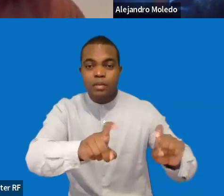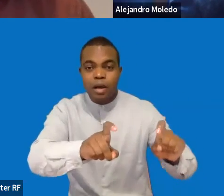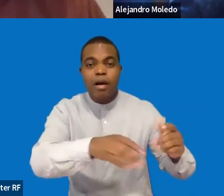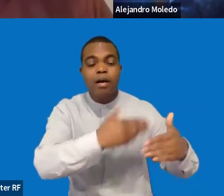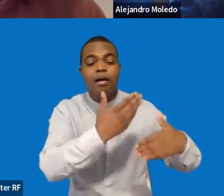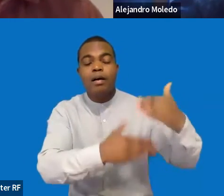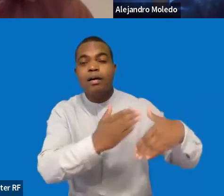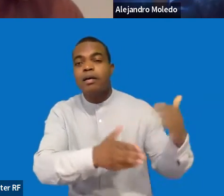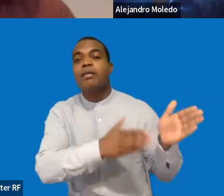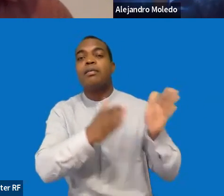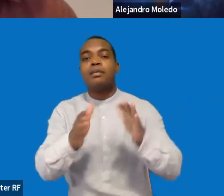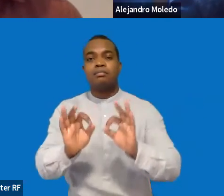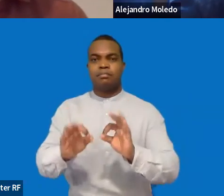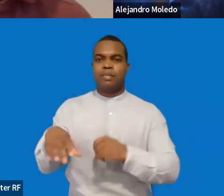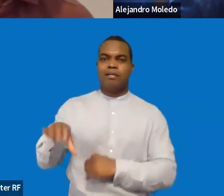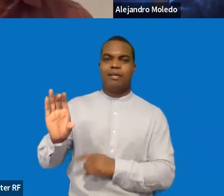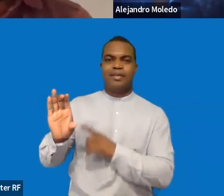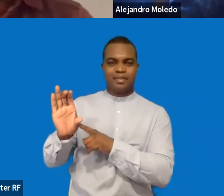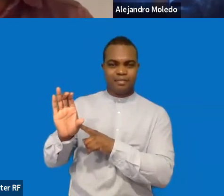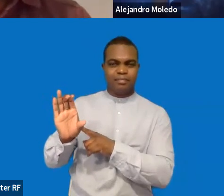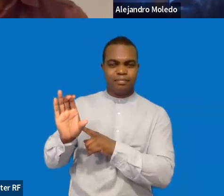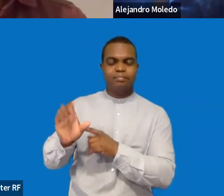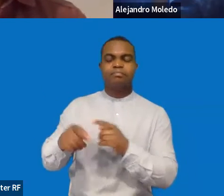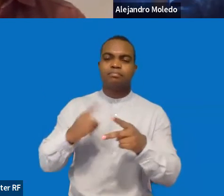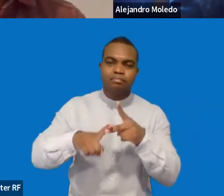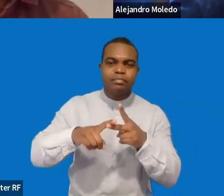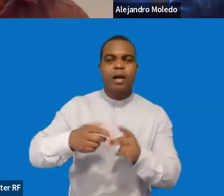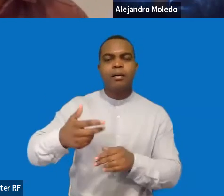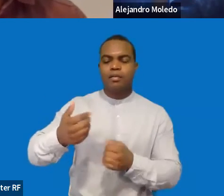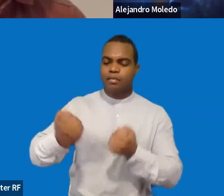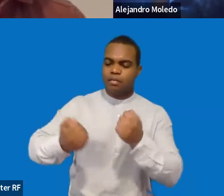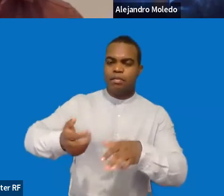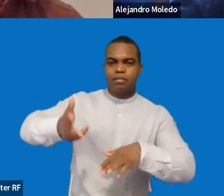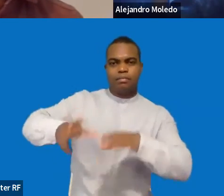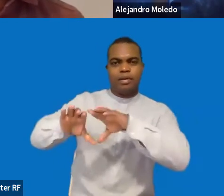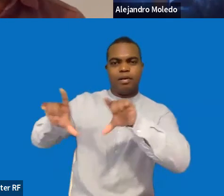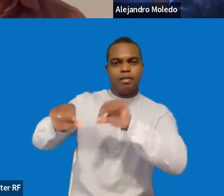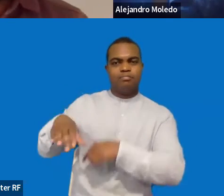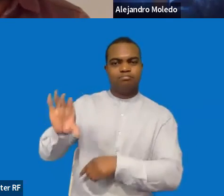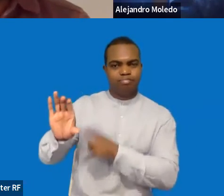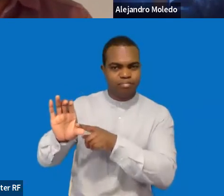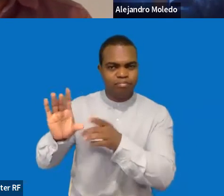We briefly explained the Disability Card first to know that the text is still under discussion,